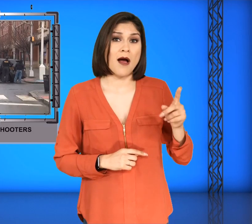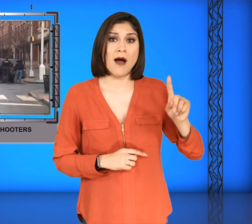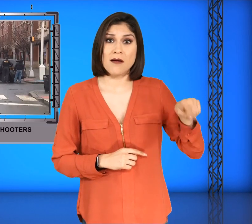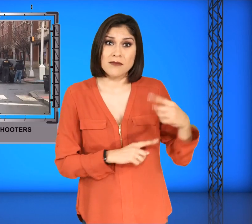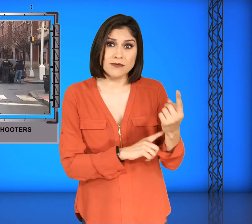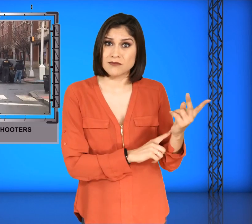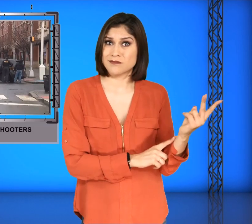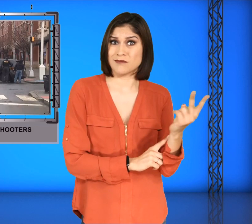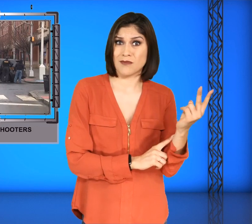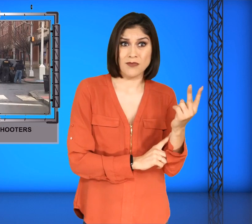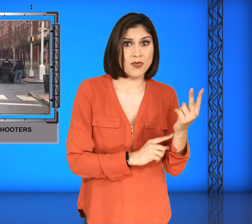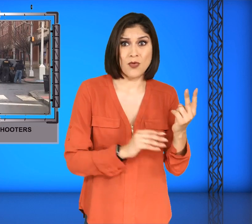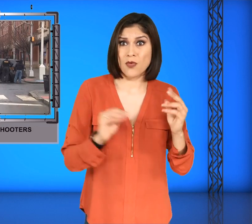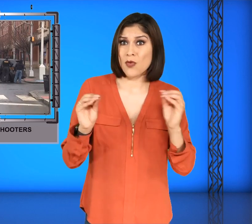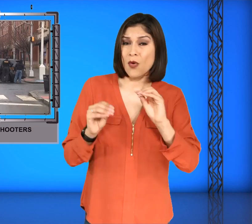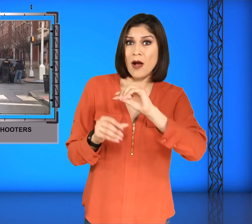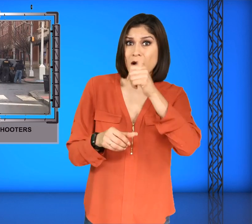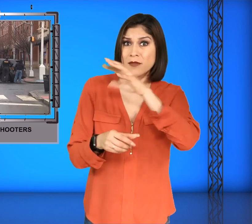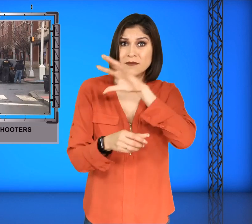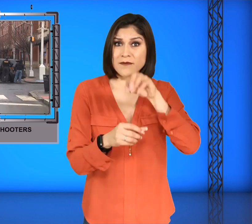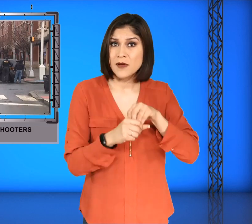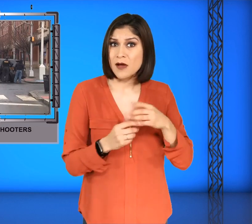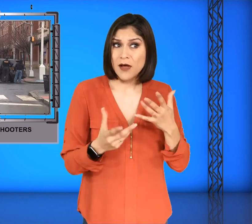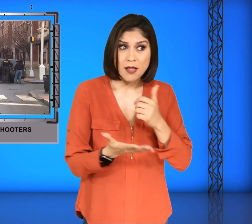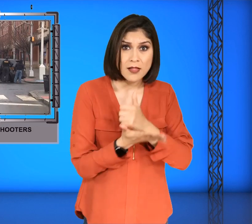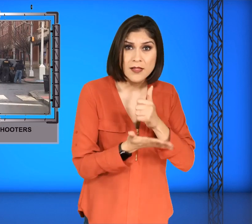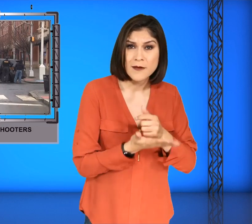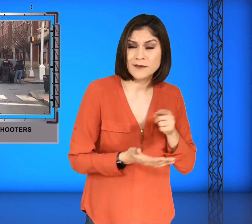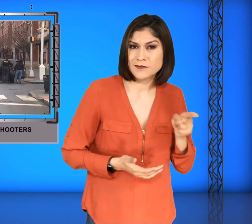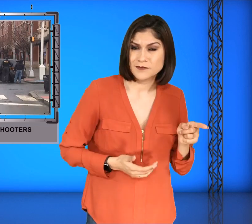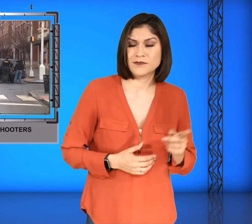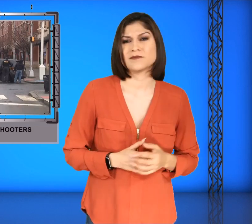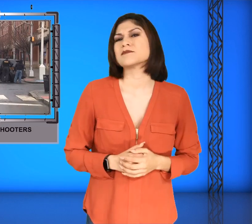two suspects acted alone.